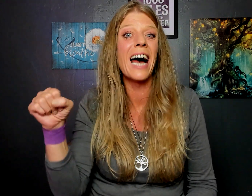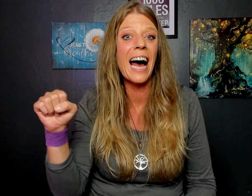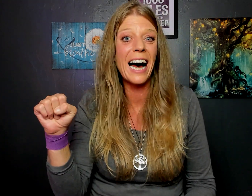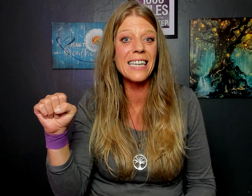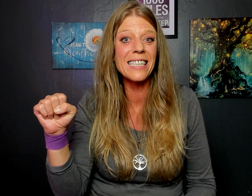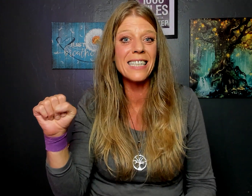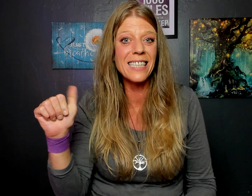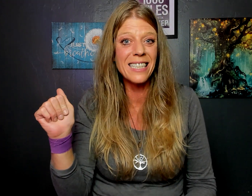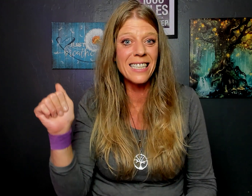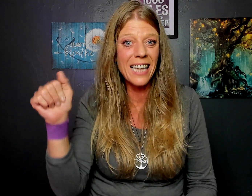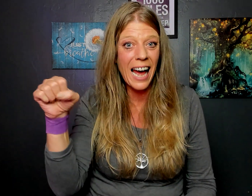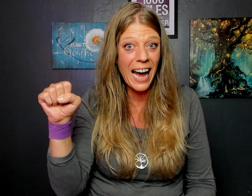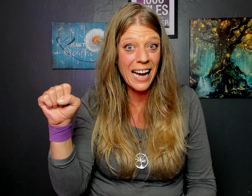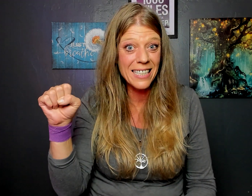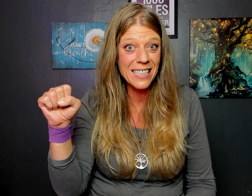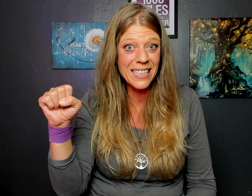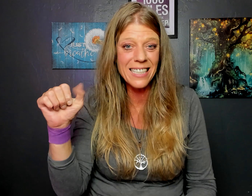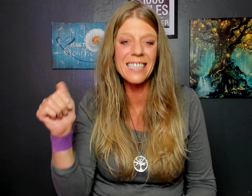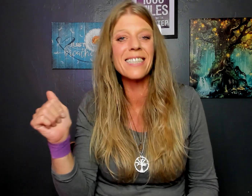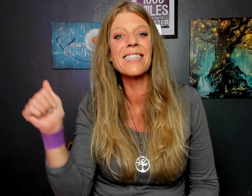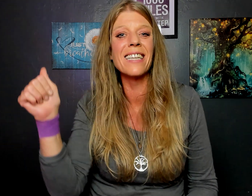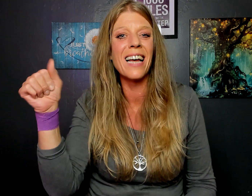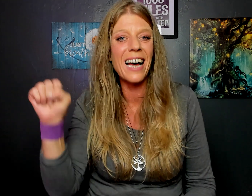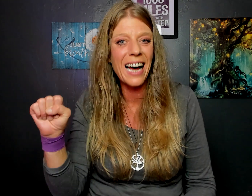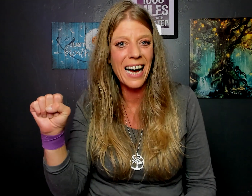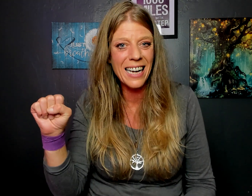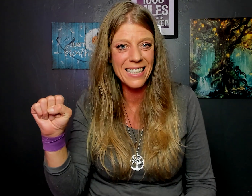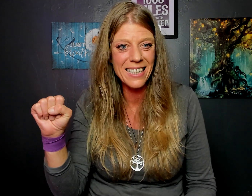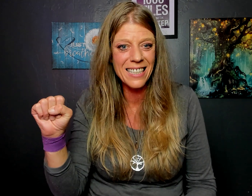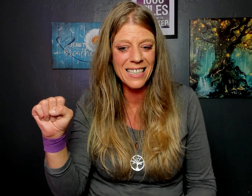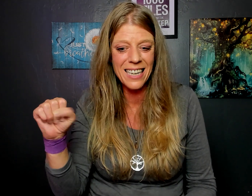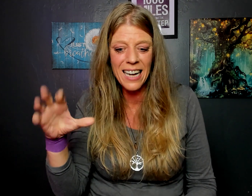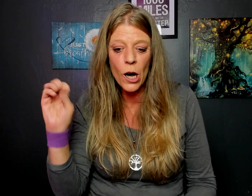AS. AS. AS.